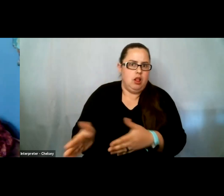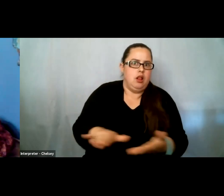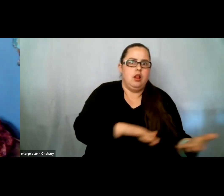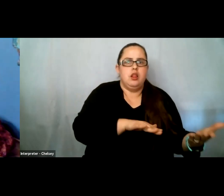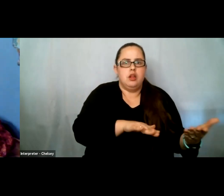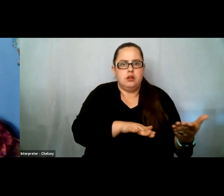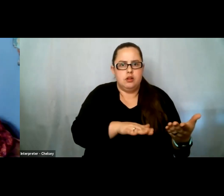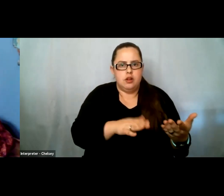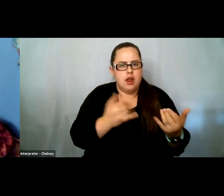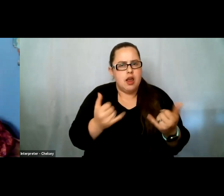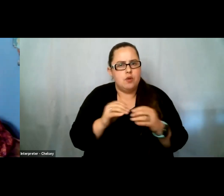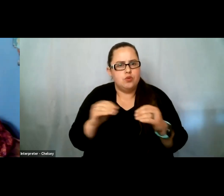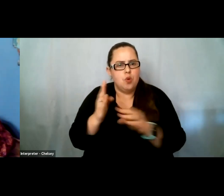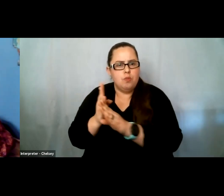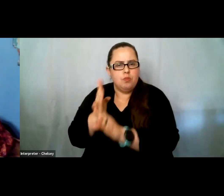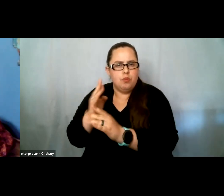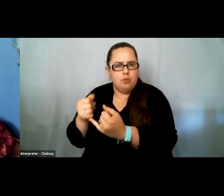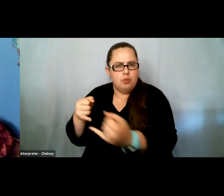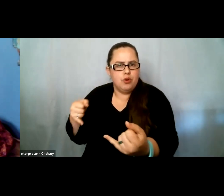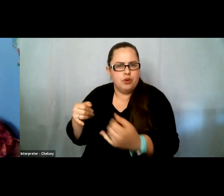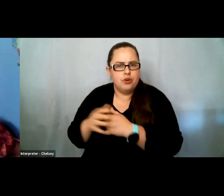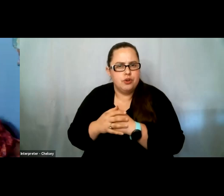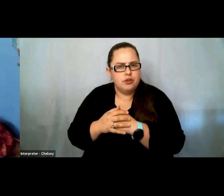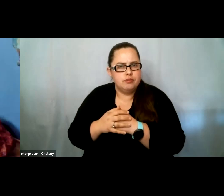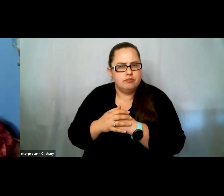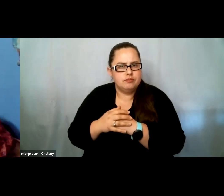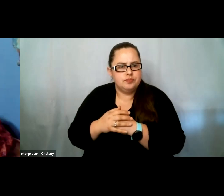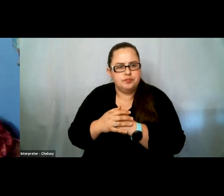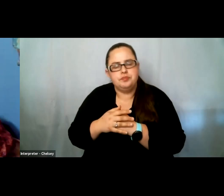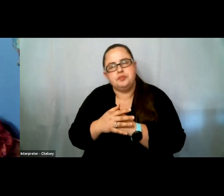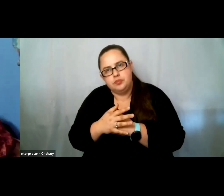border. I mean, you can't necessarily become a citizen. If you're French, you can't